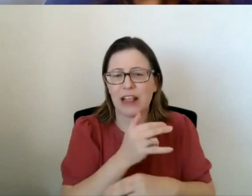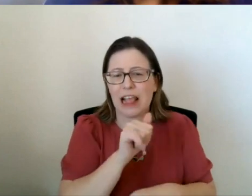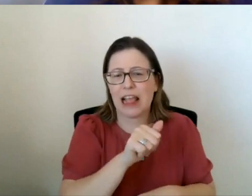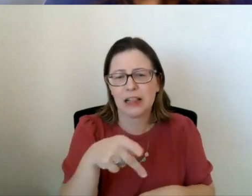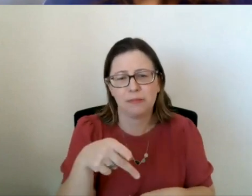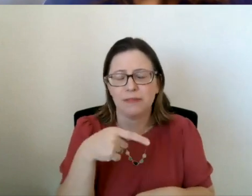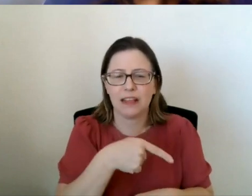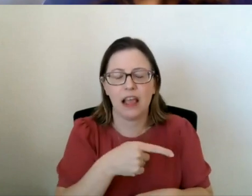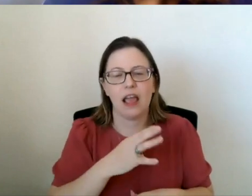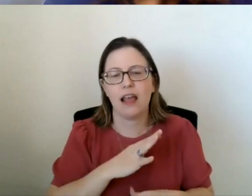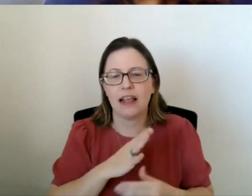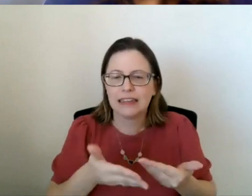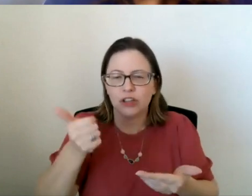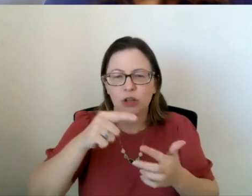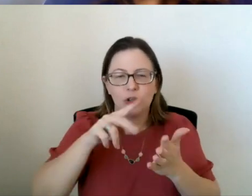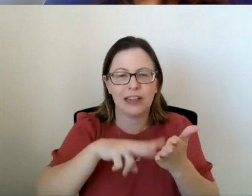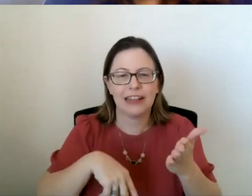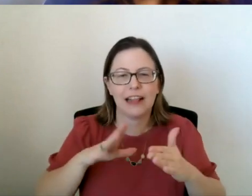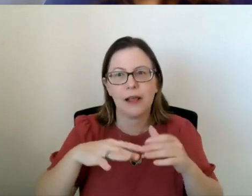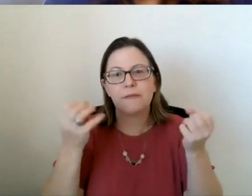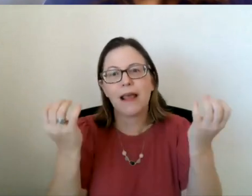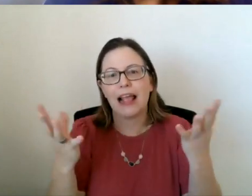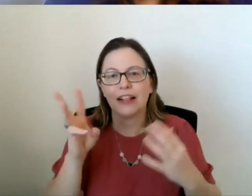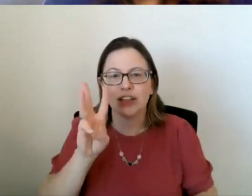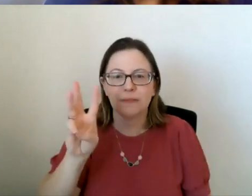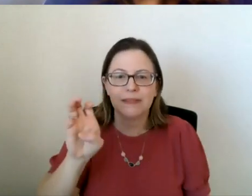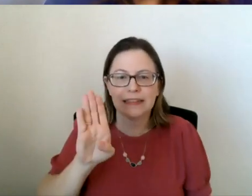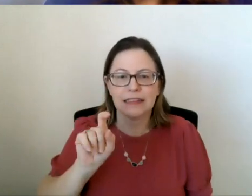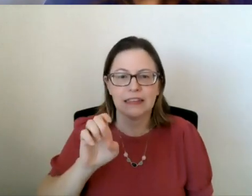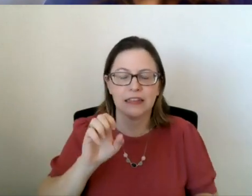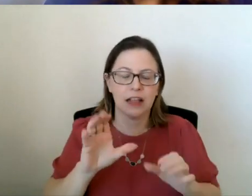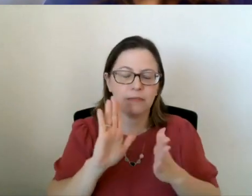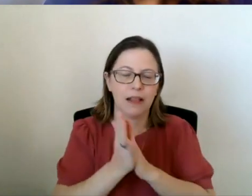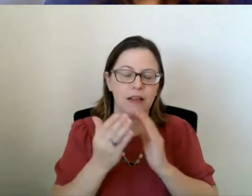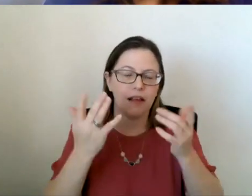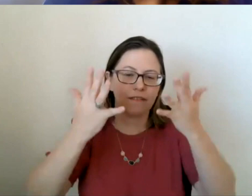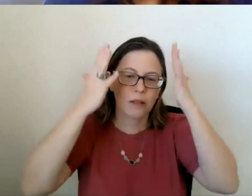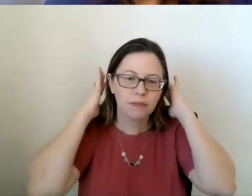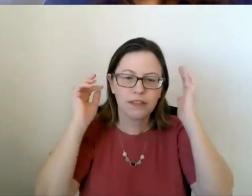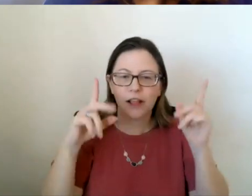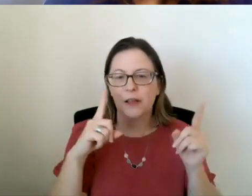to you right there. And again it's a free app. It's very easy to read. It also has...